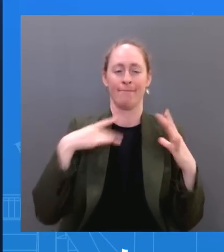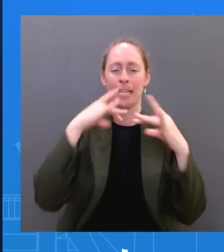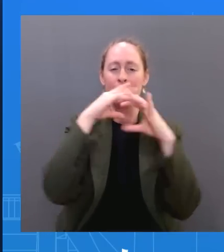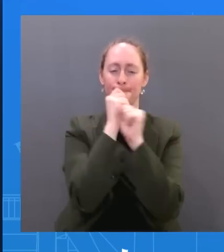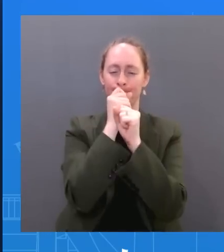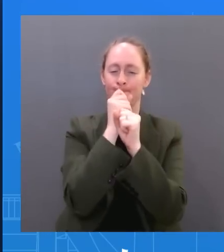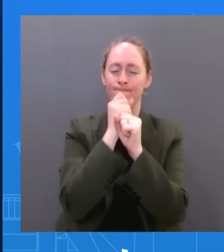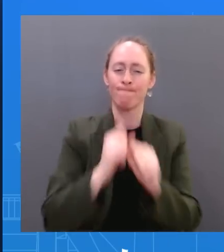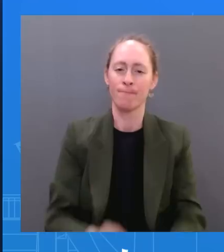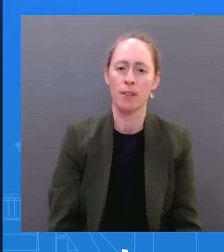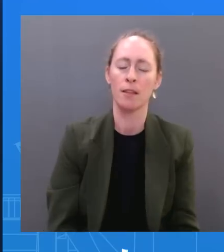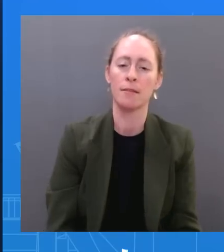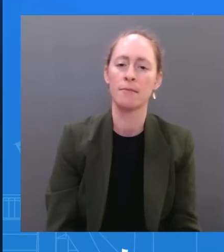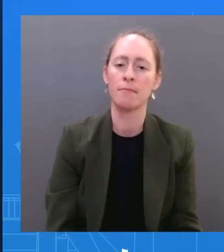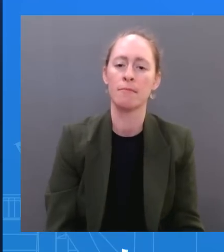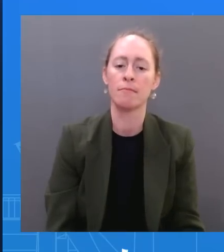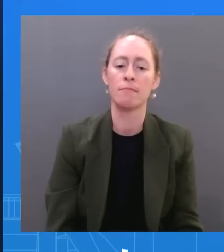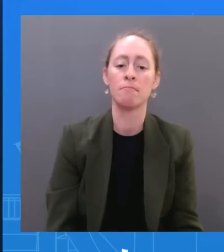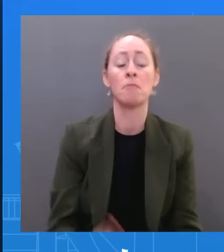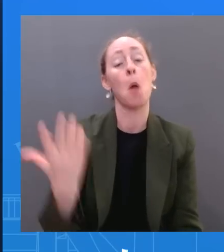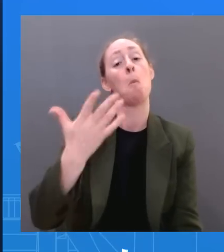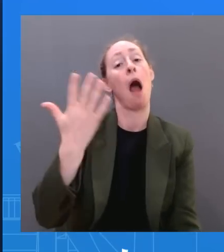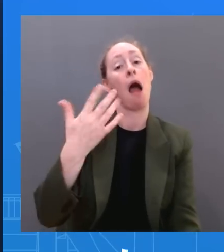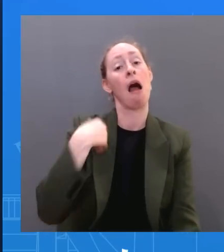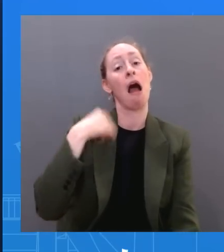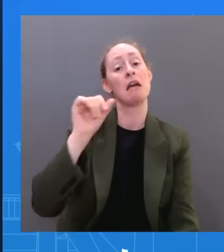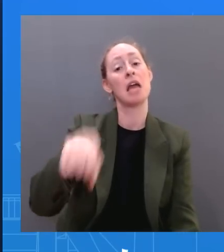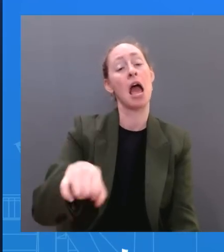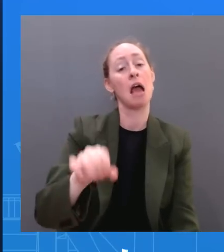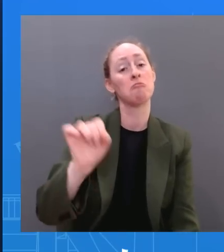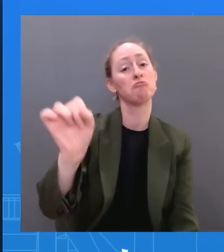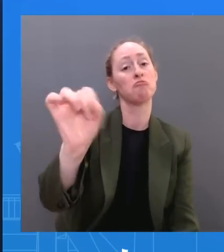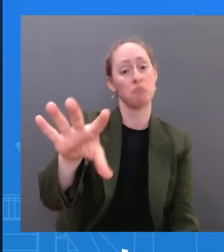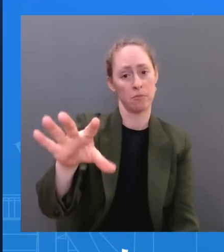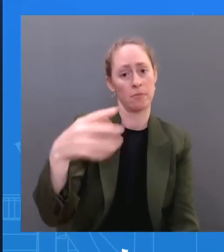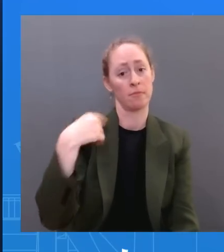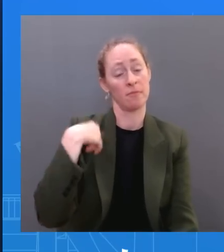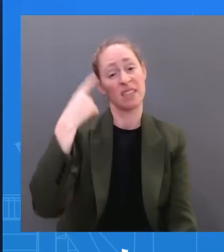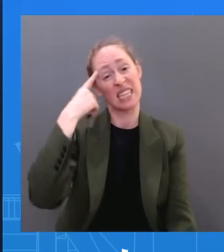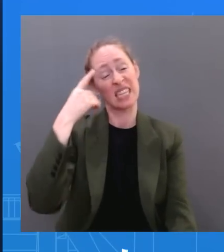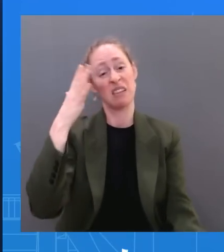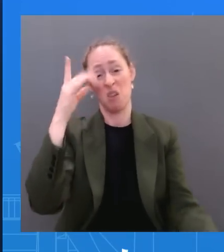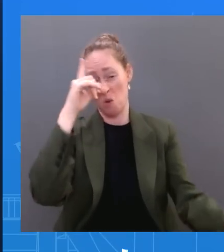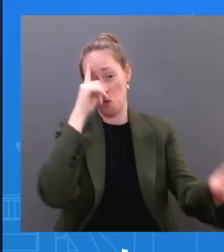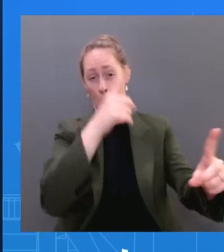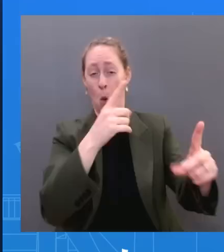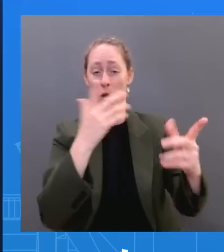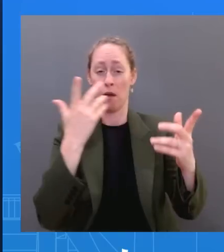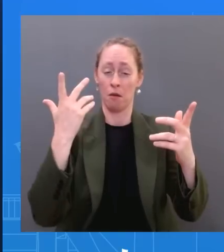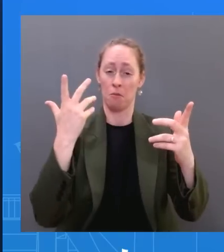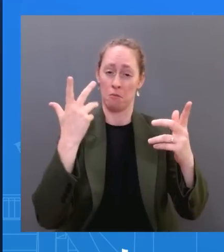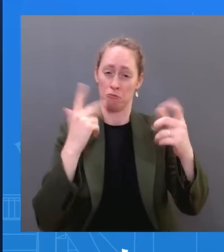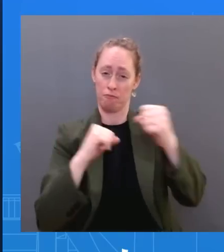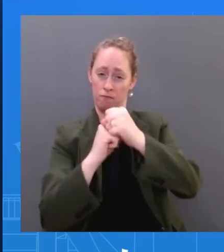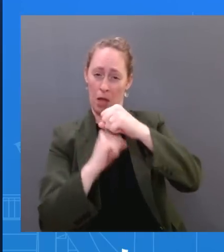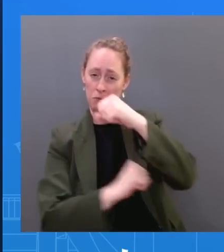that the fundamental purpose of our strategy is to put the Ukrainians in as strong a position as possible on the battlefield